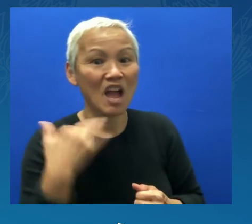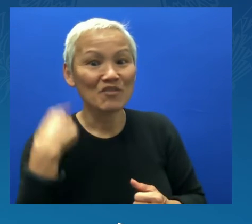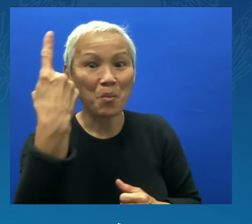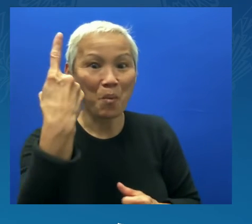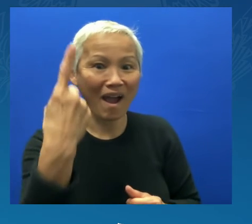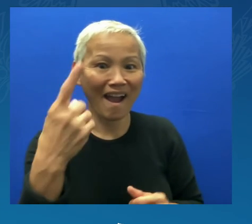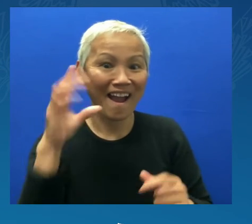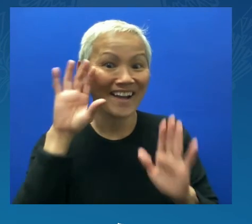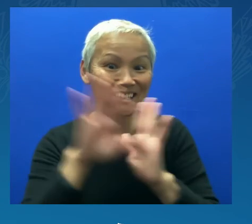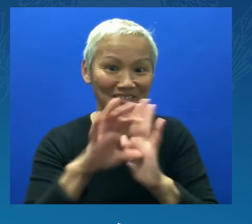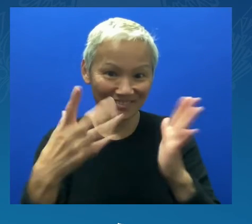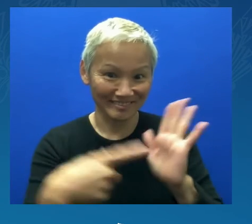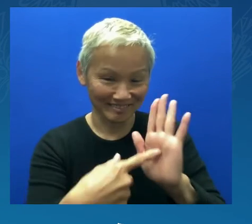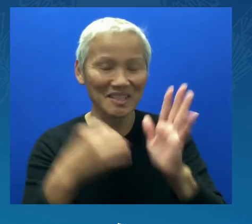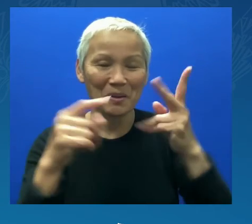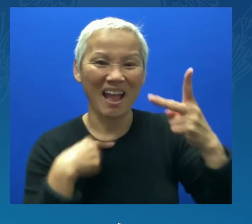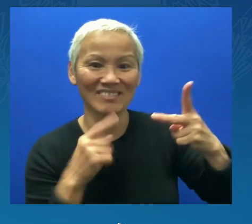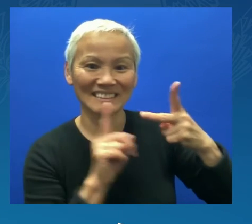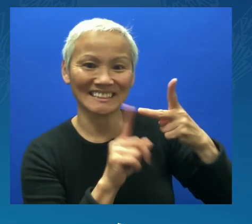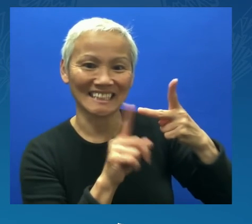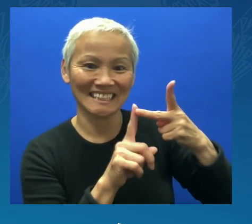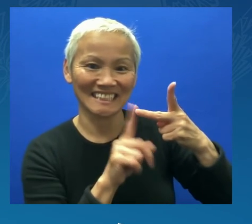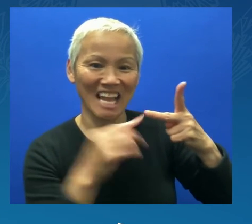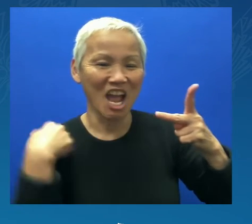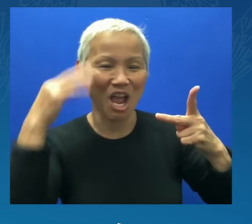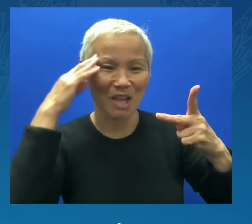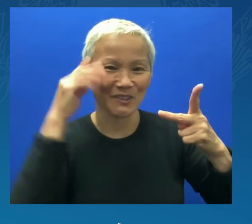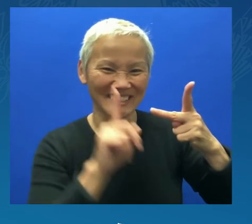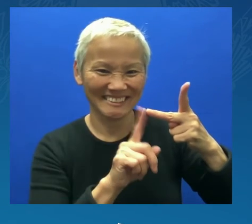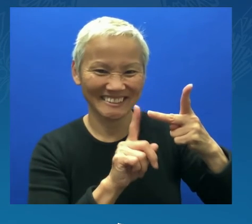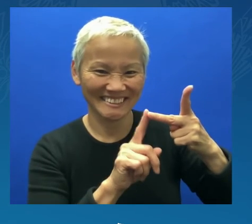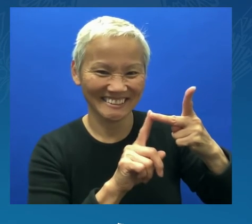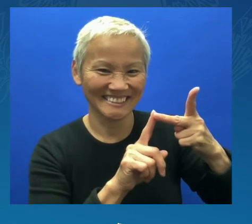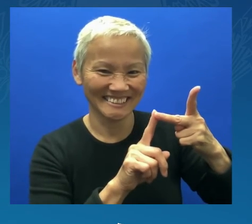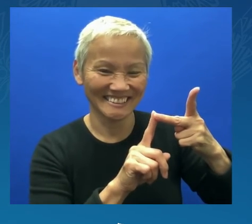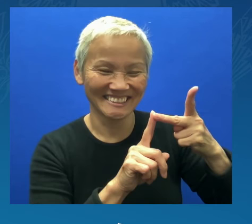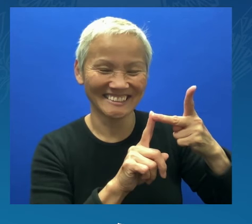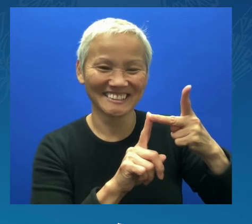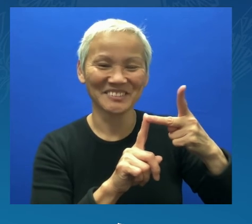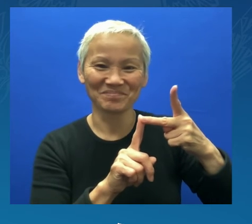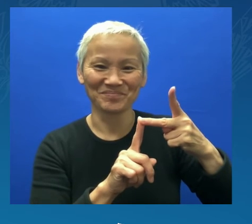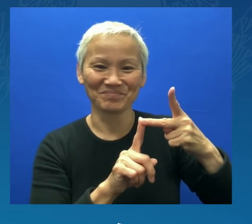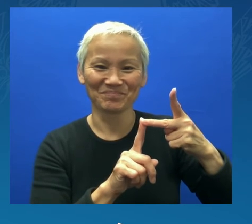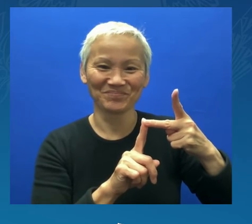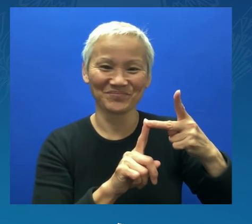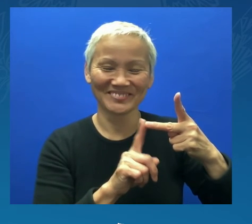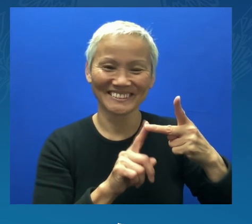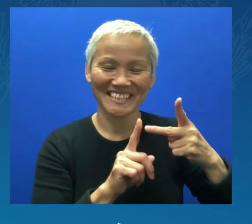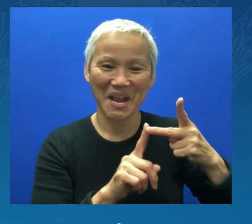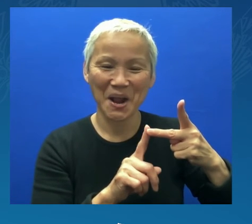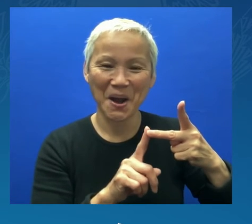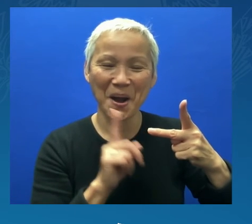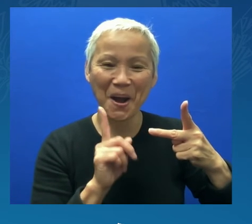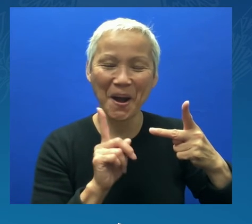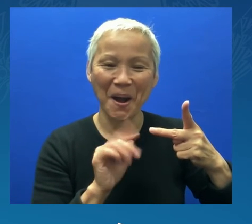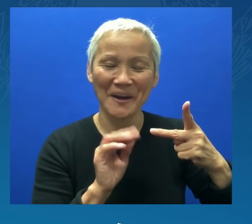Because I know you were following along; I told you I had two. Okay. So, let me tell you, I love Venn diagrams.